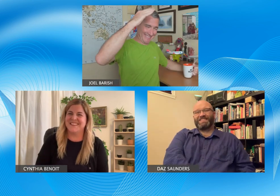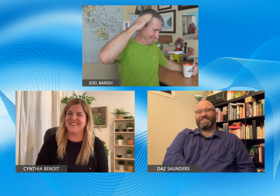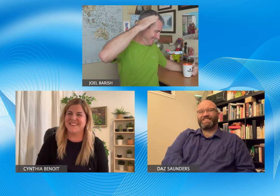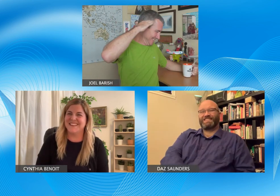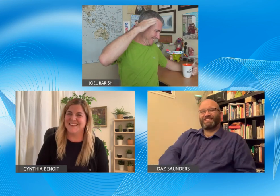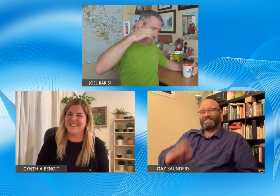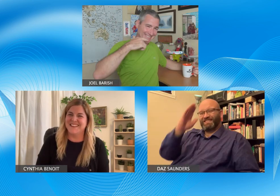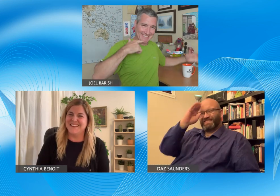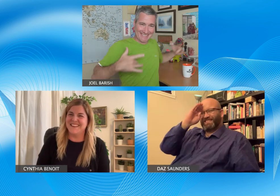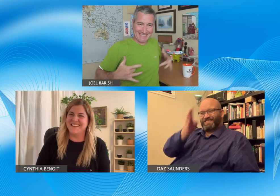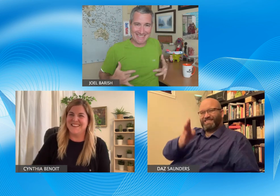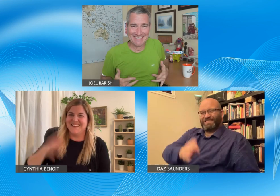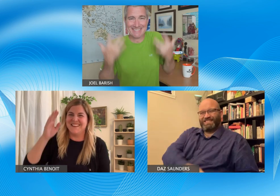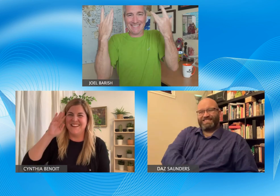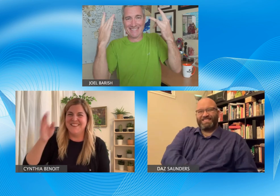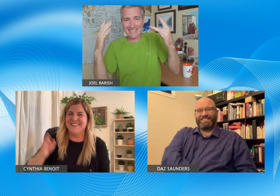Hello, hello. I’m really thrilled.